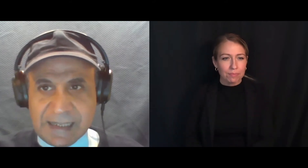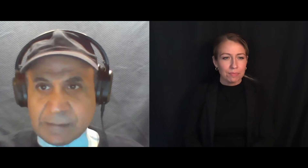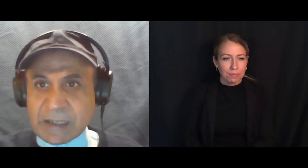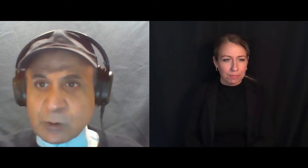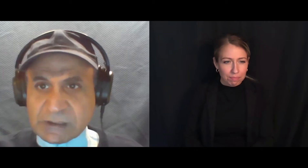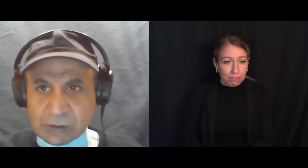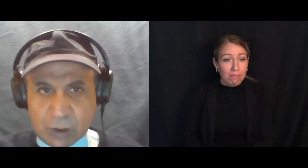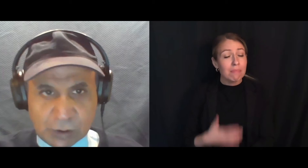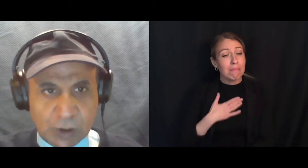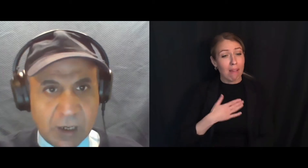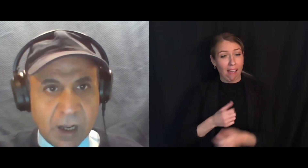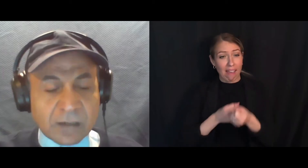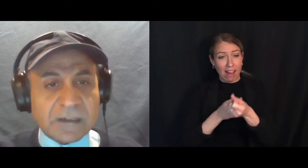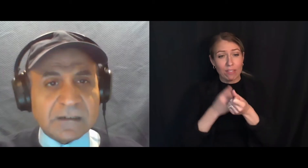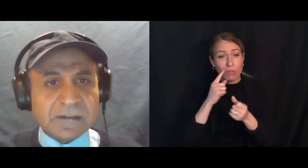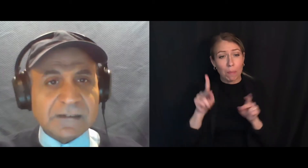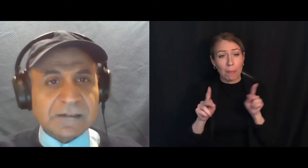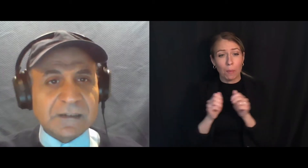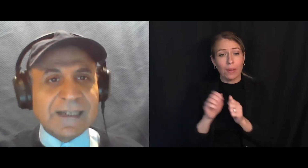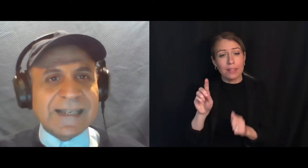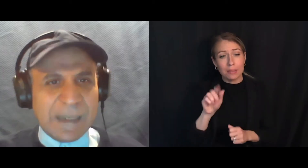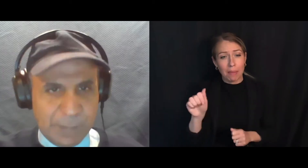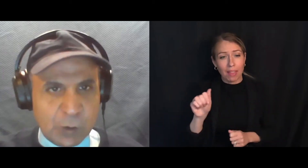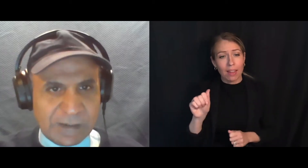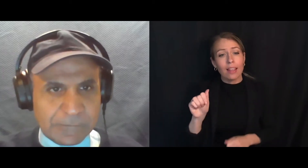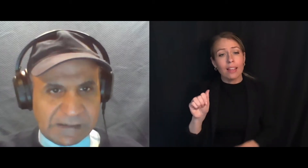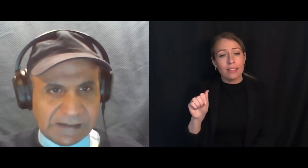and my concentration on employment first,